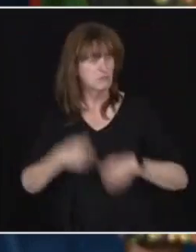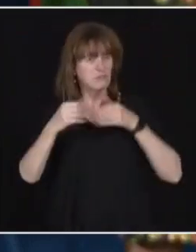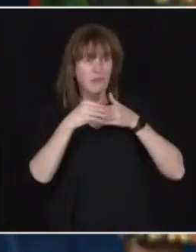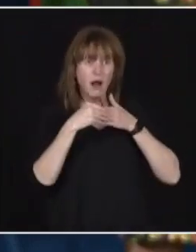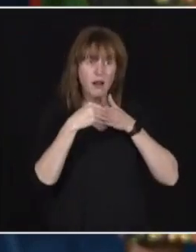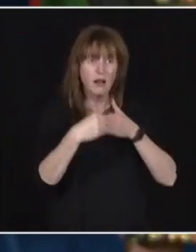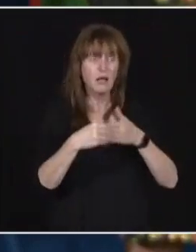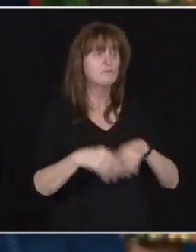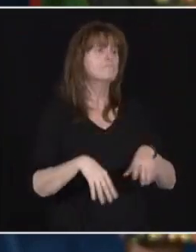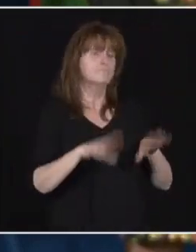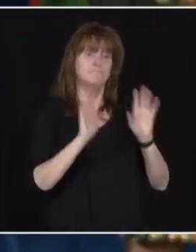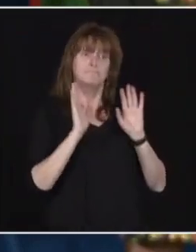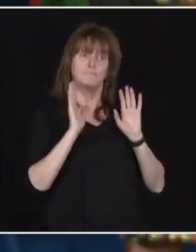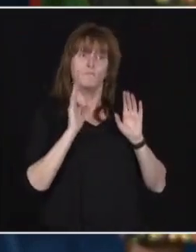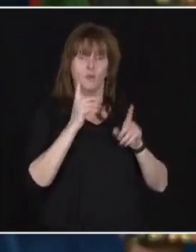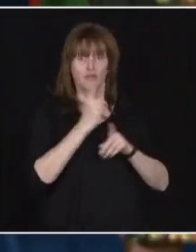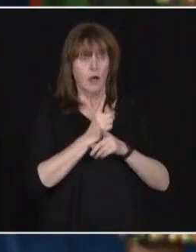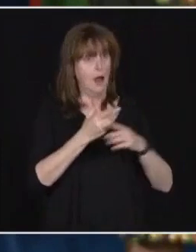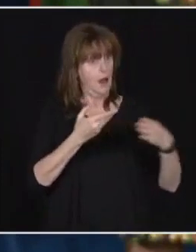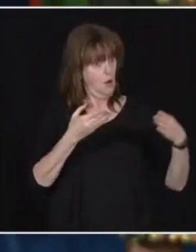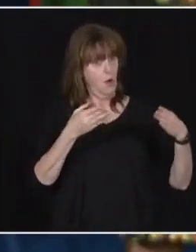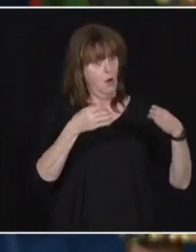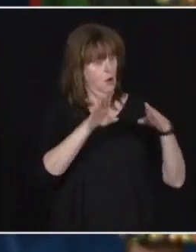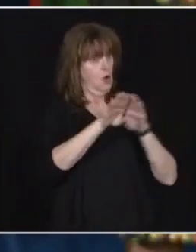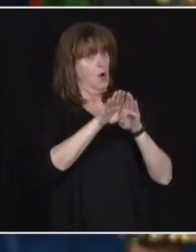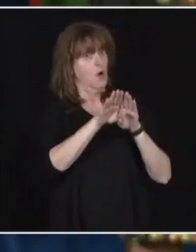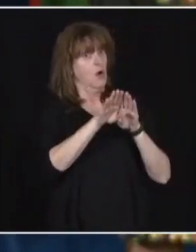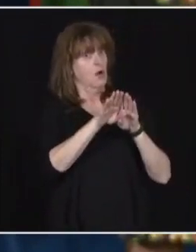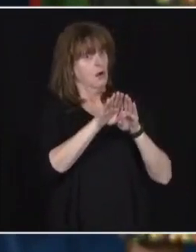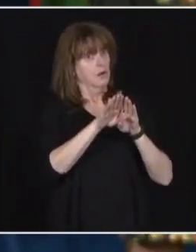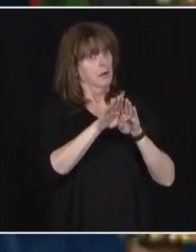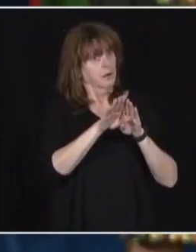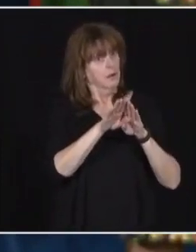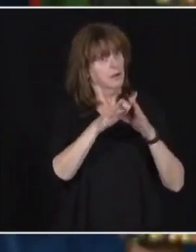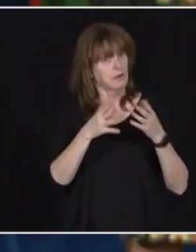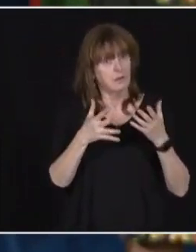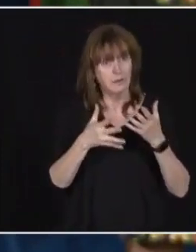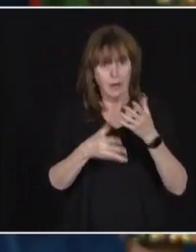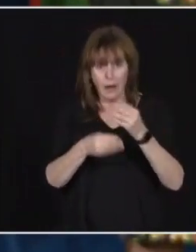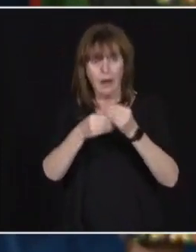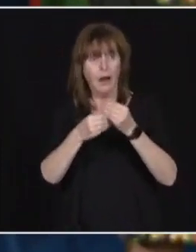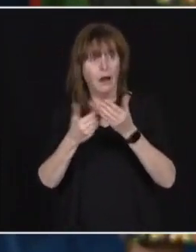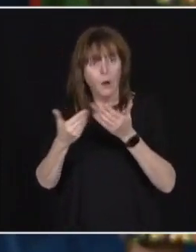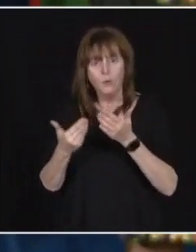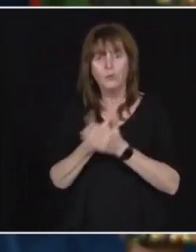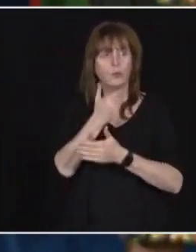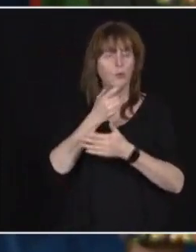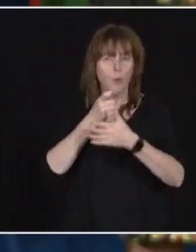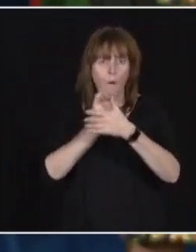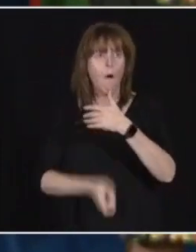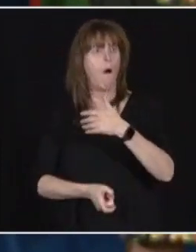and hard work. Thank you to everyone involved. I appreciate both things can be true.